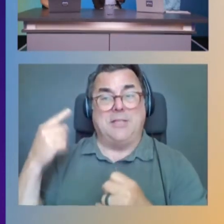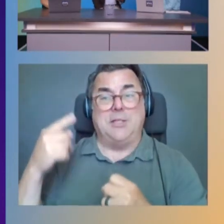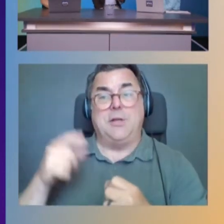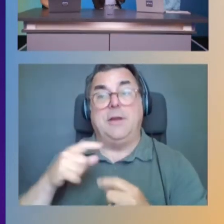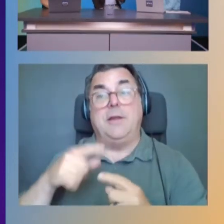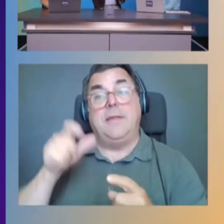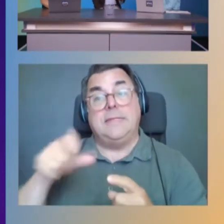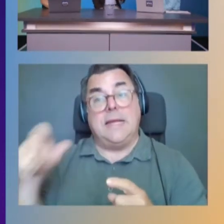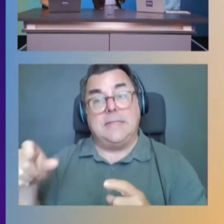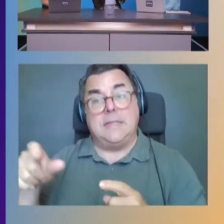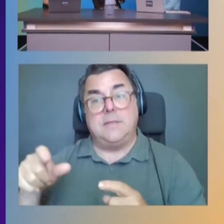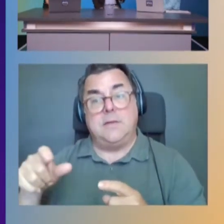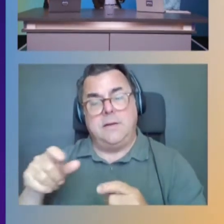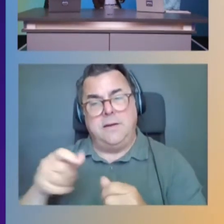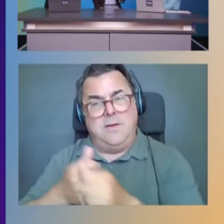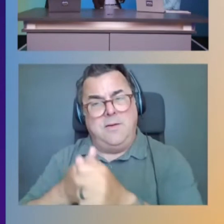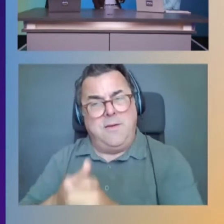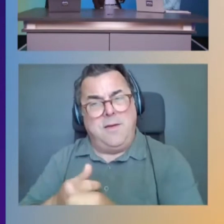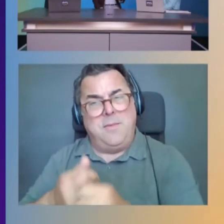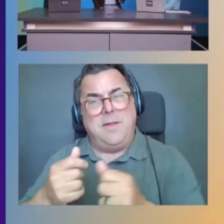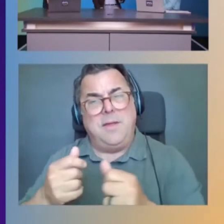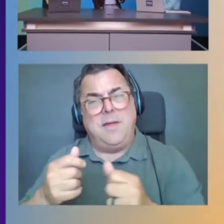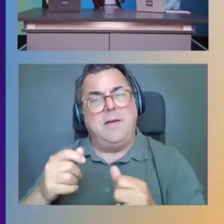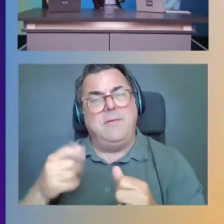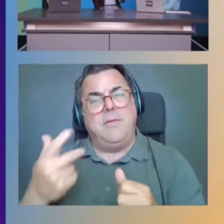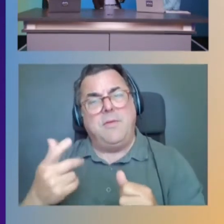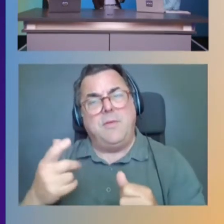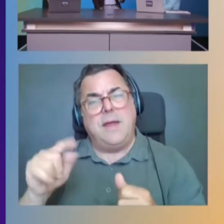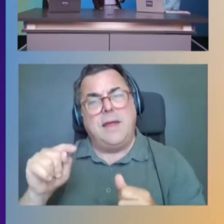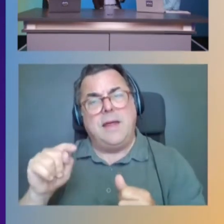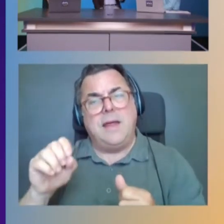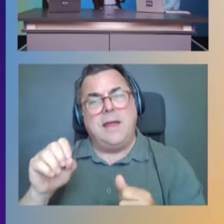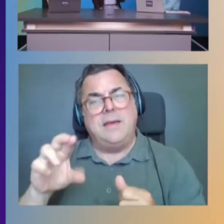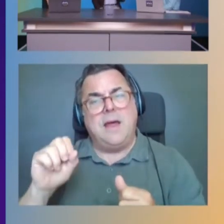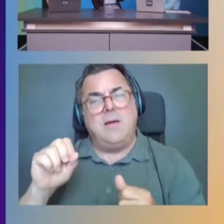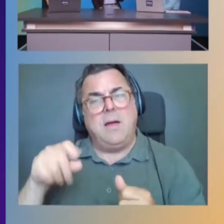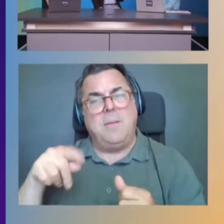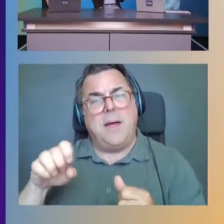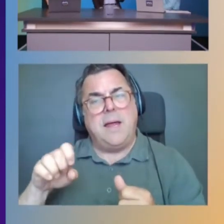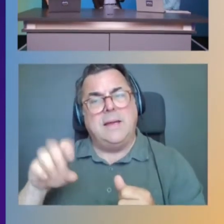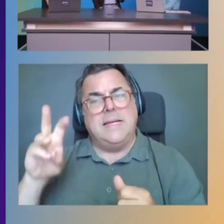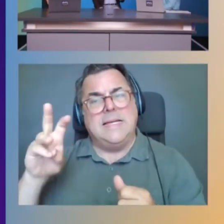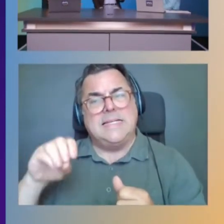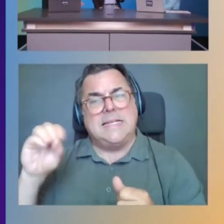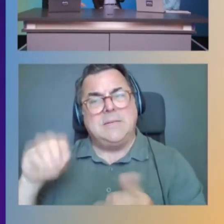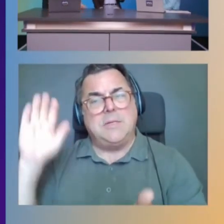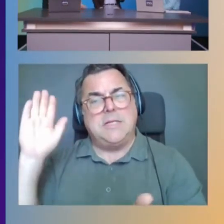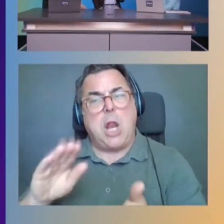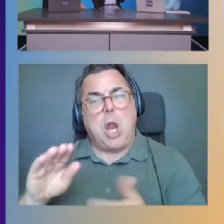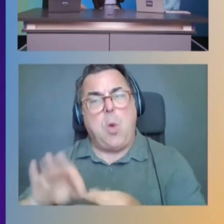They have up to 30 terabytes of Nitro SSD delivering 60% lower latency and 75% lower latency variability